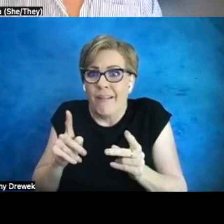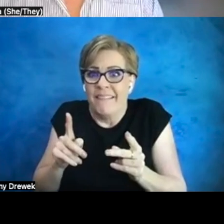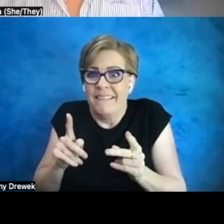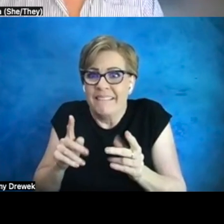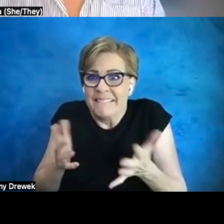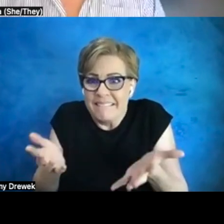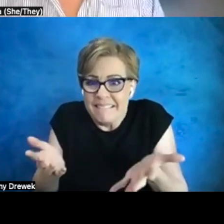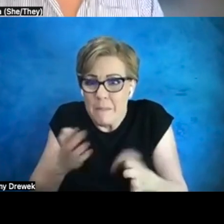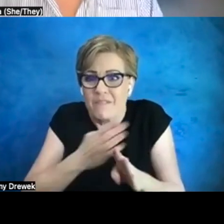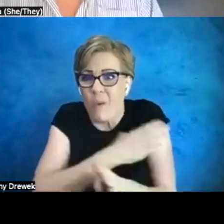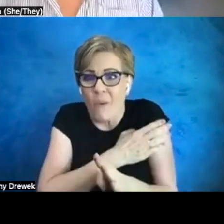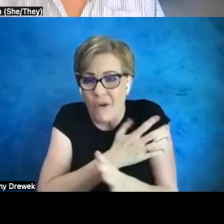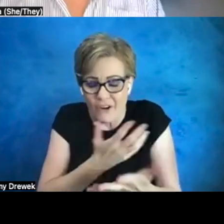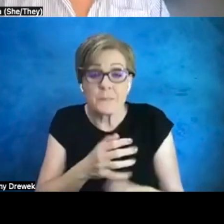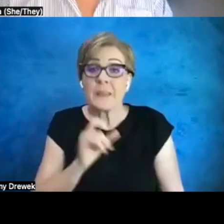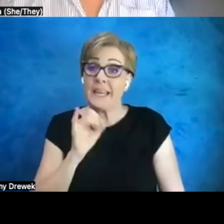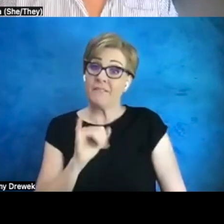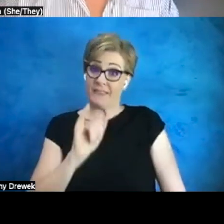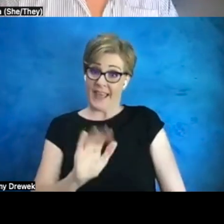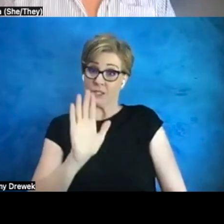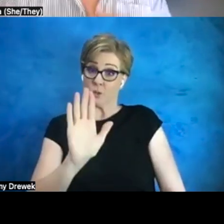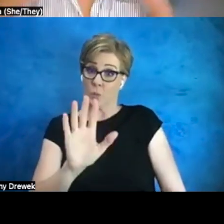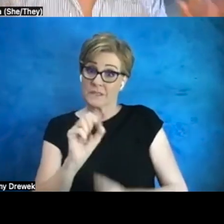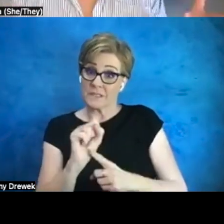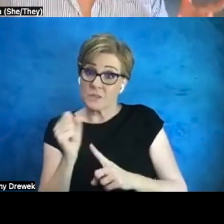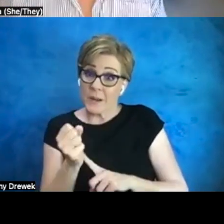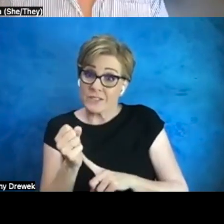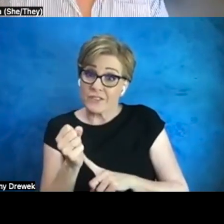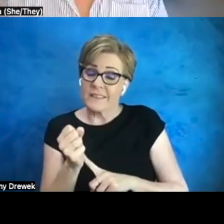If you are in that situation and you would like some, just general advice,